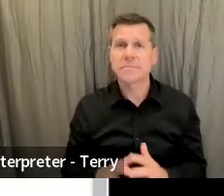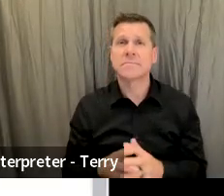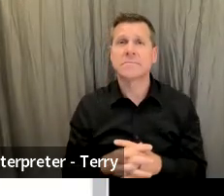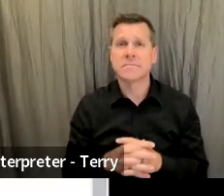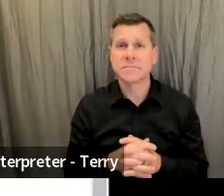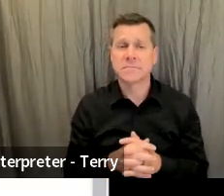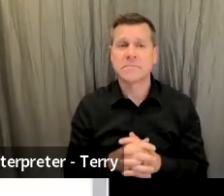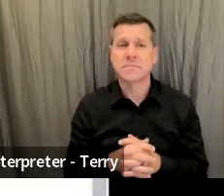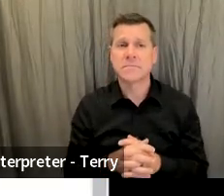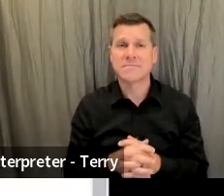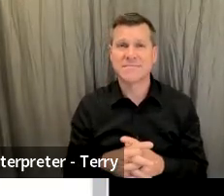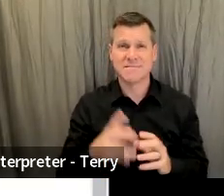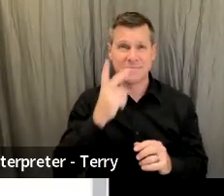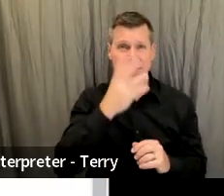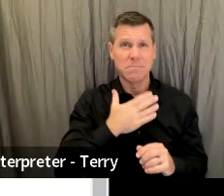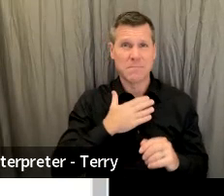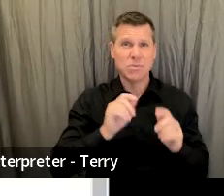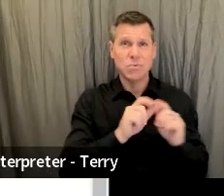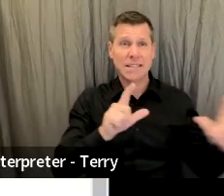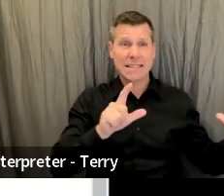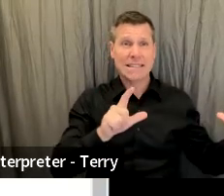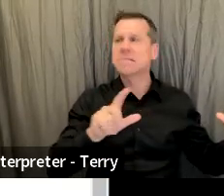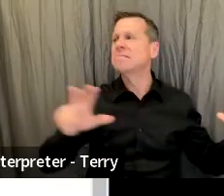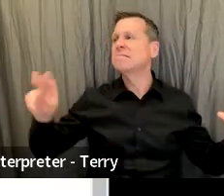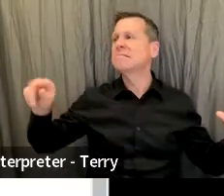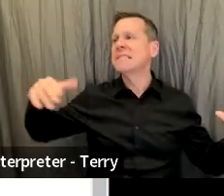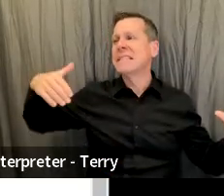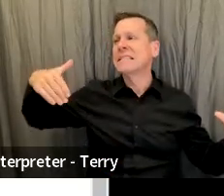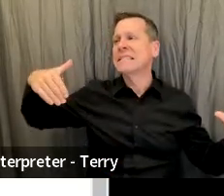Can you see my screen now? Still? Jackie. Jackie, on the second